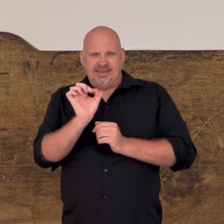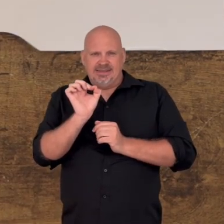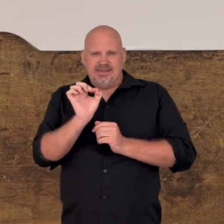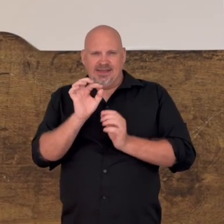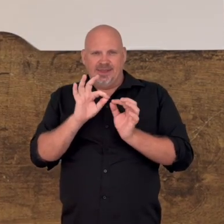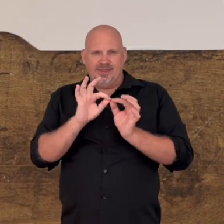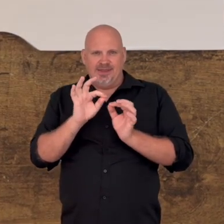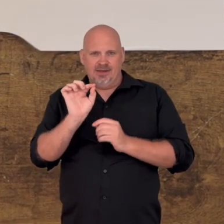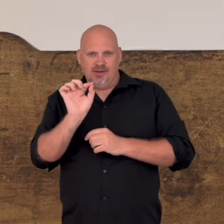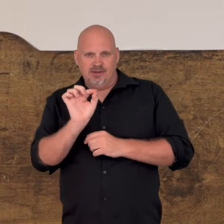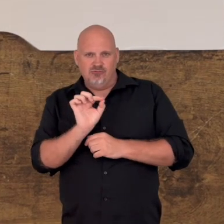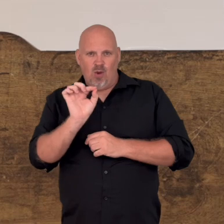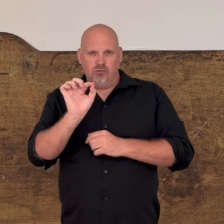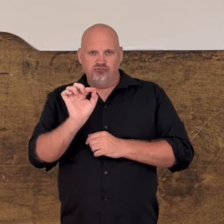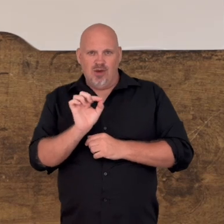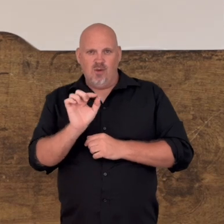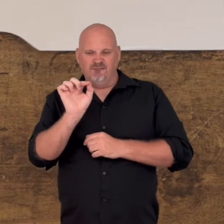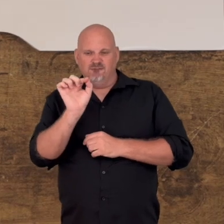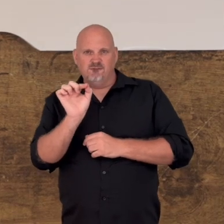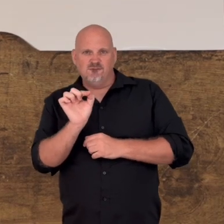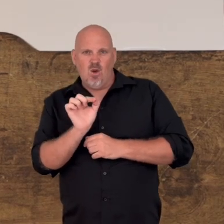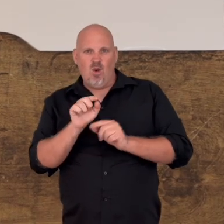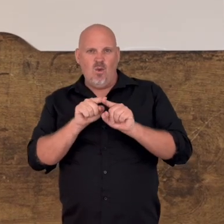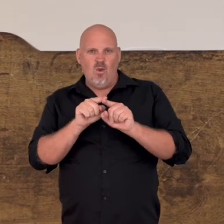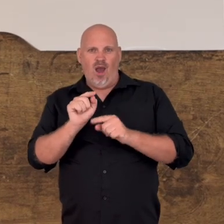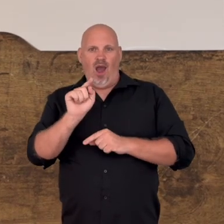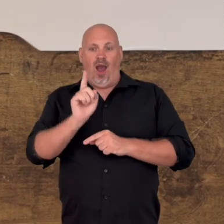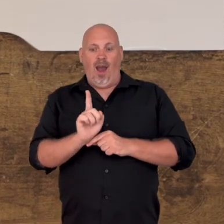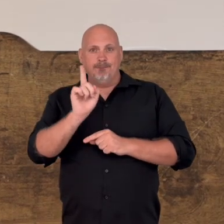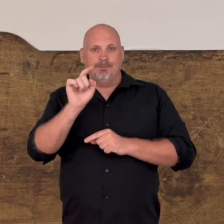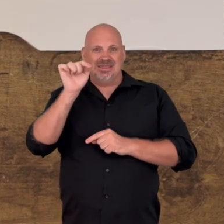so you can take that and turn it the other way around then let's do it